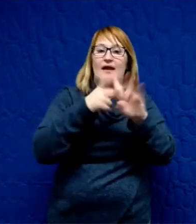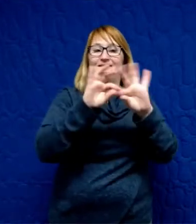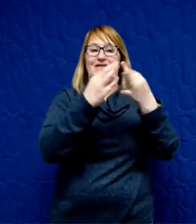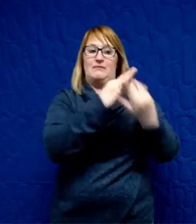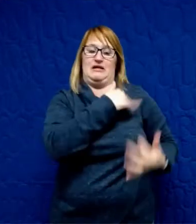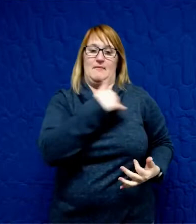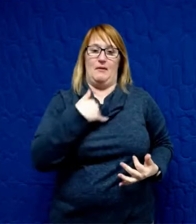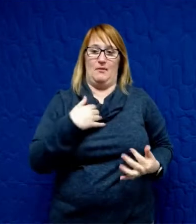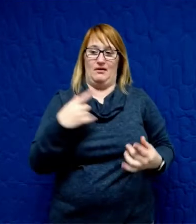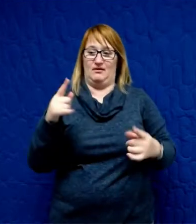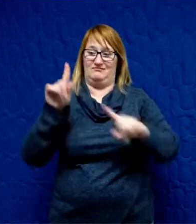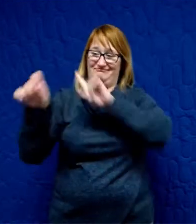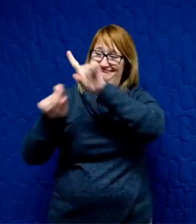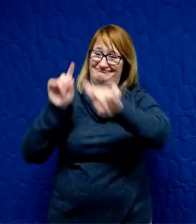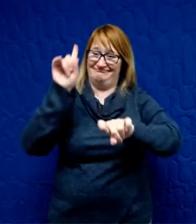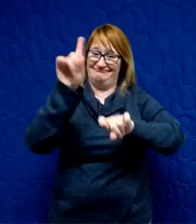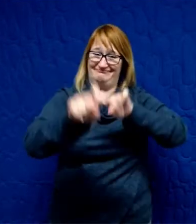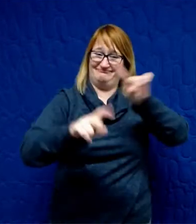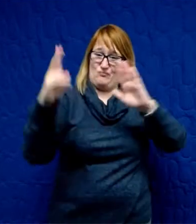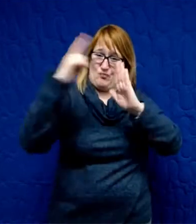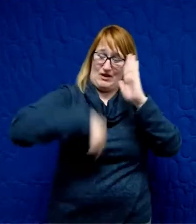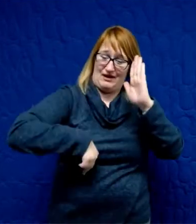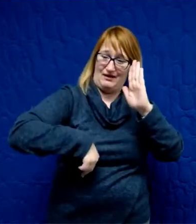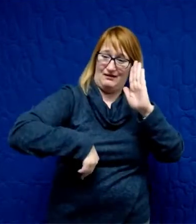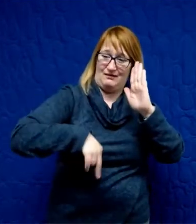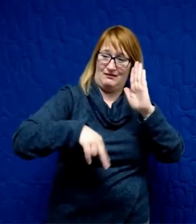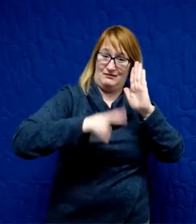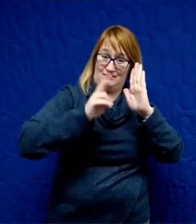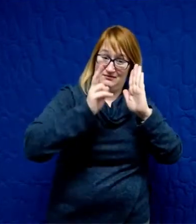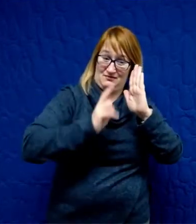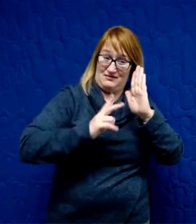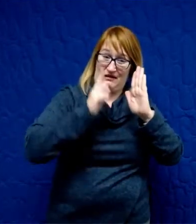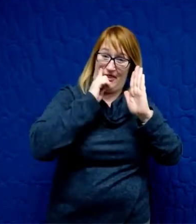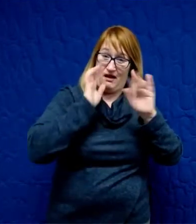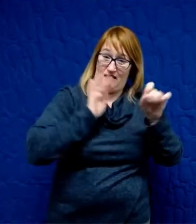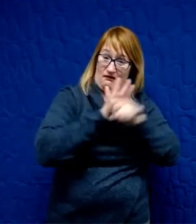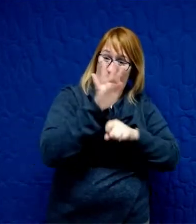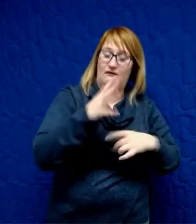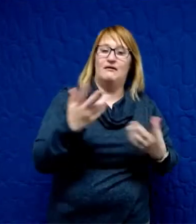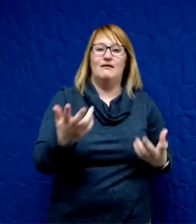family member an help, if you need to talk through and maybe try to figure out you